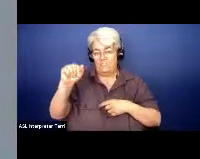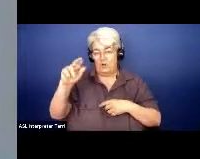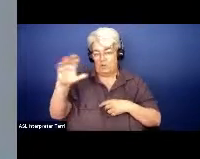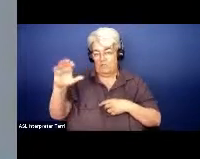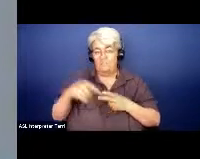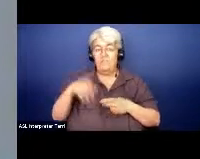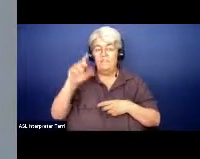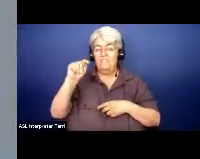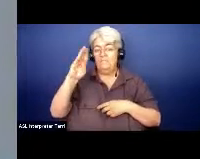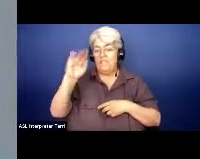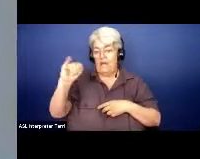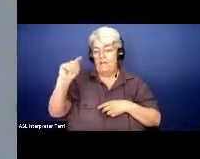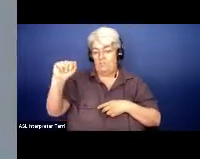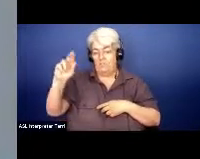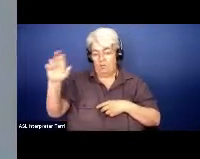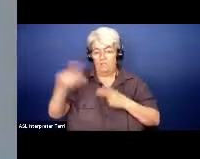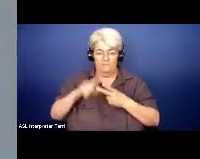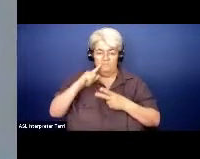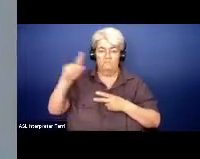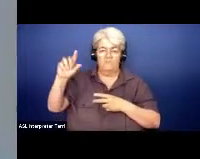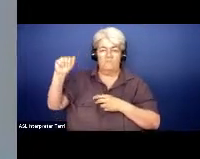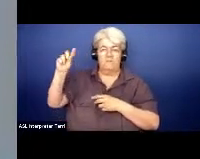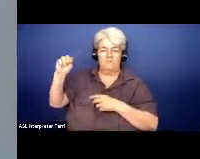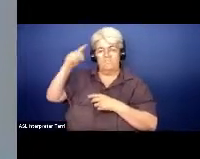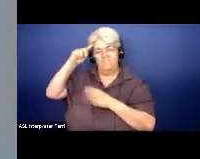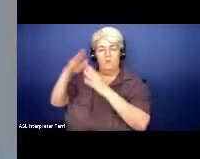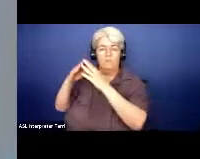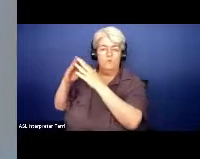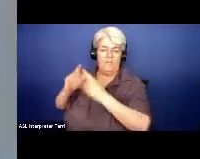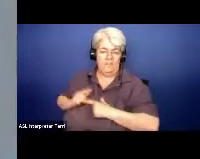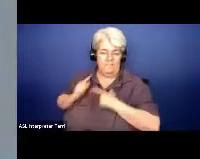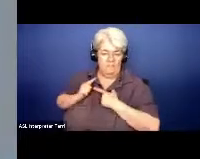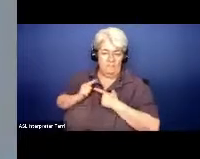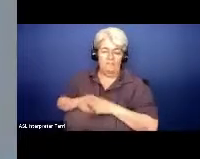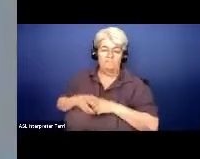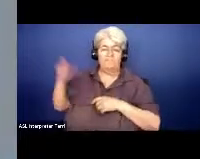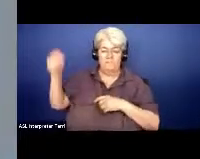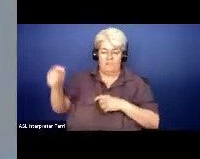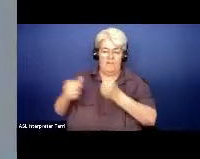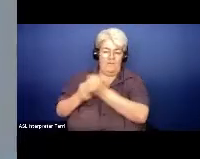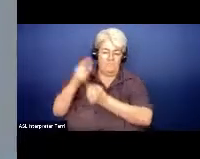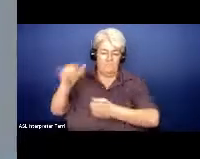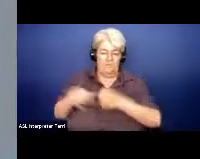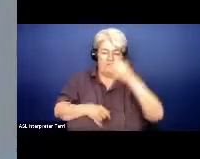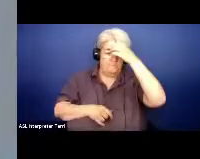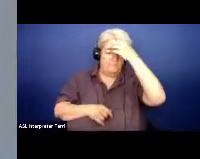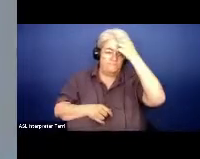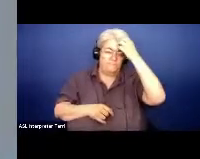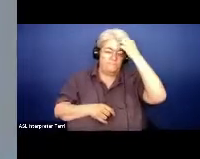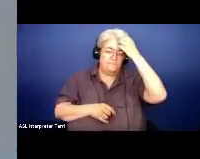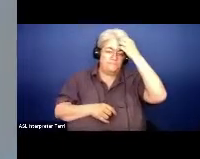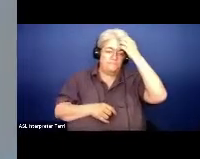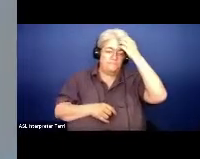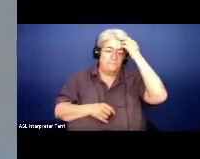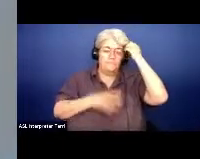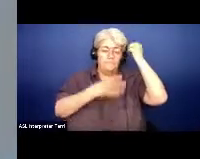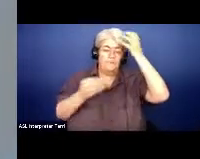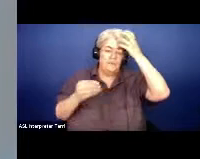funded by the Administration for Community Living. All of the webinars are free and open